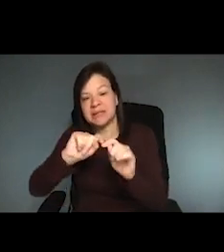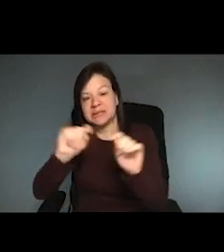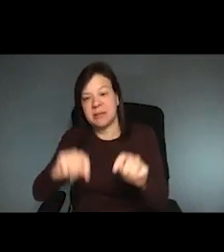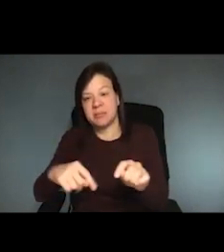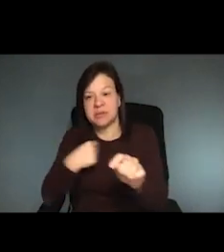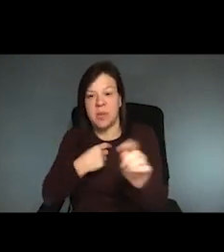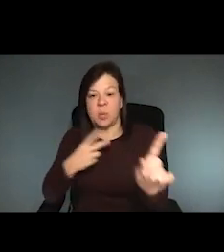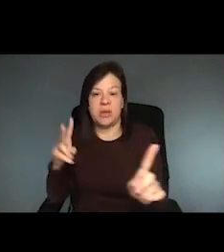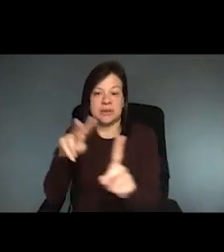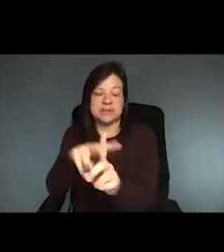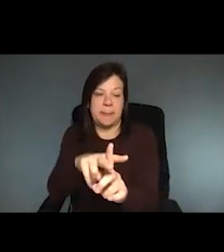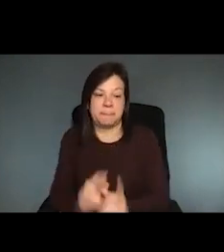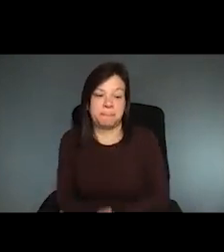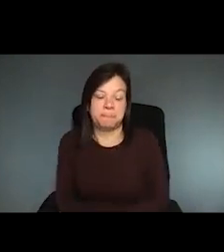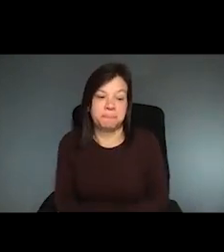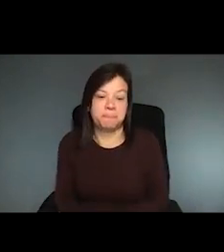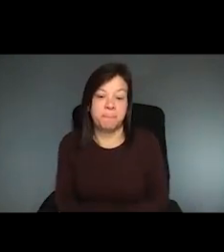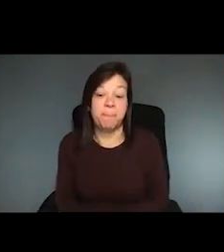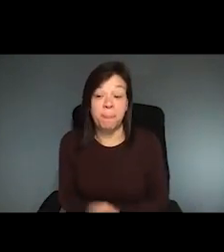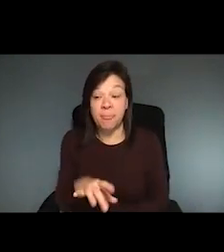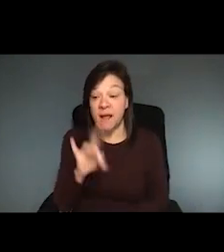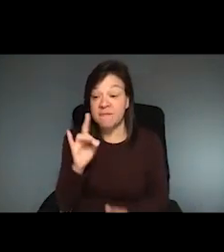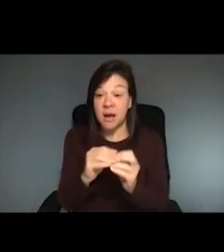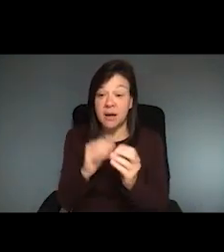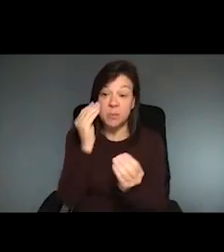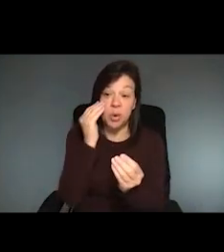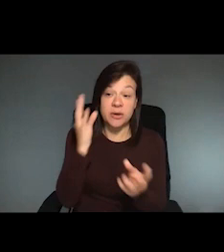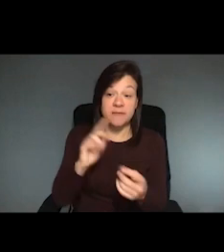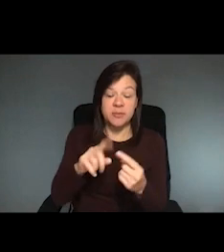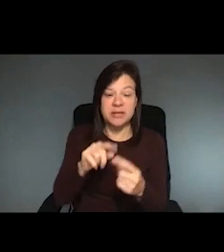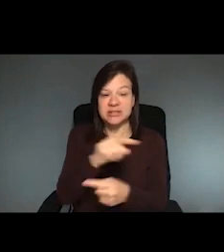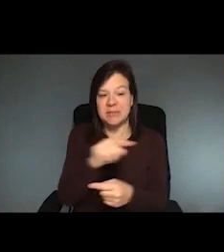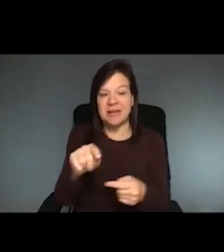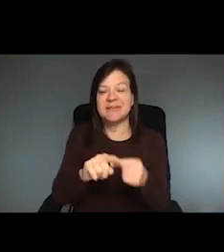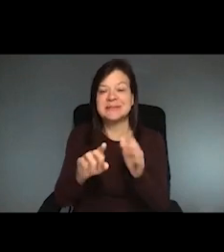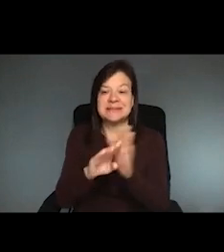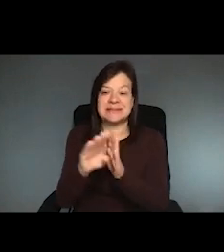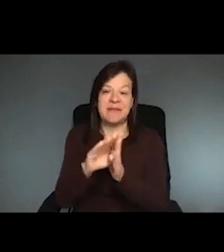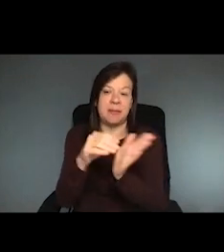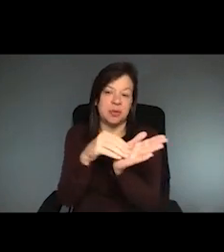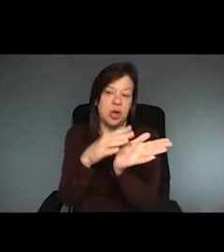YOU CAN FIND OUT MORE INFORMATION ABOUT THESE IN OUR DEVELOPER DOCUMENTATION.